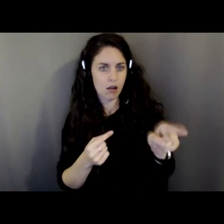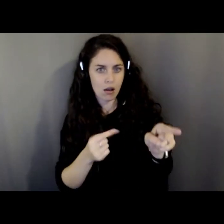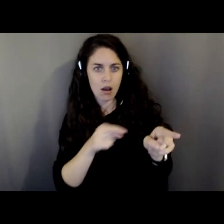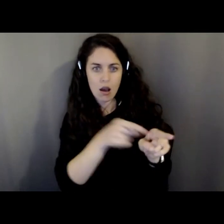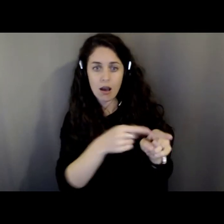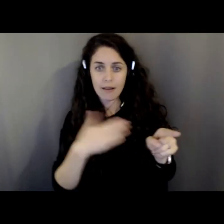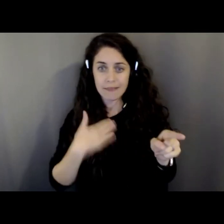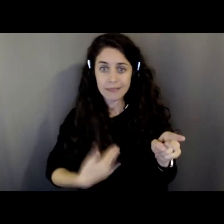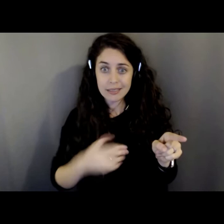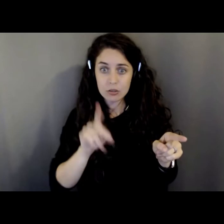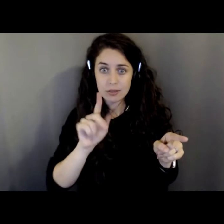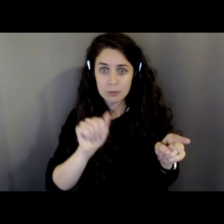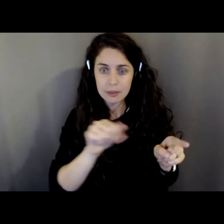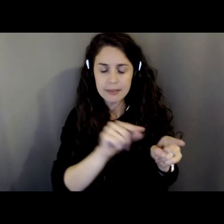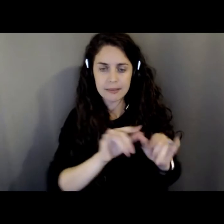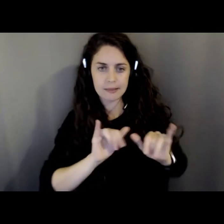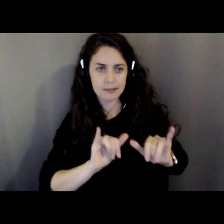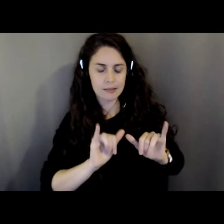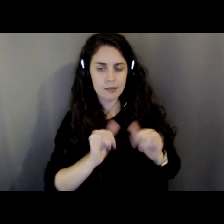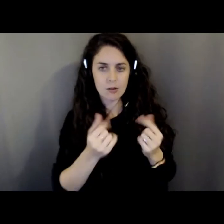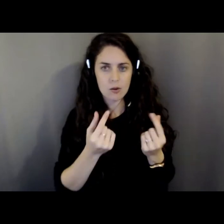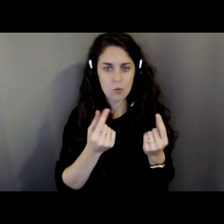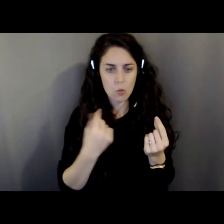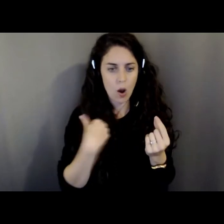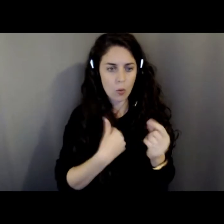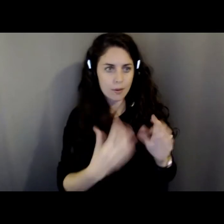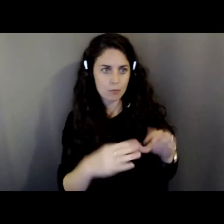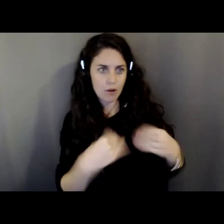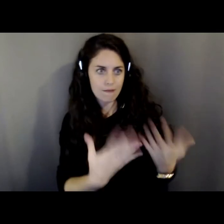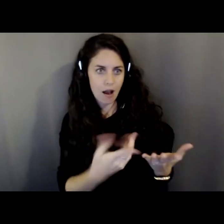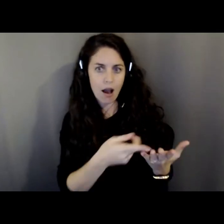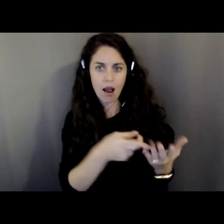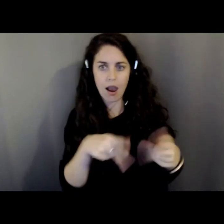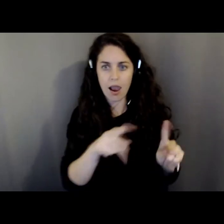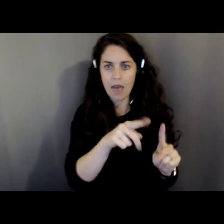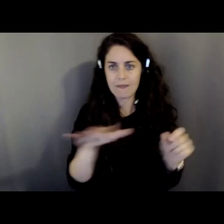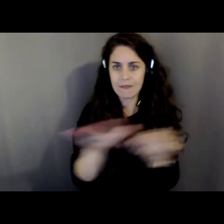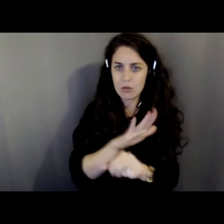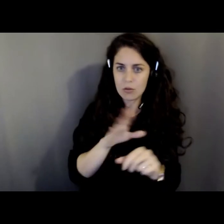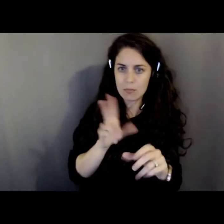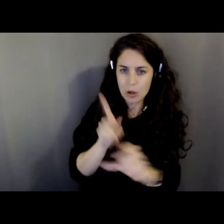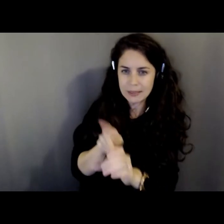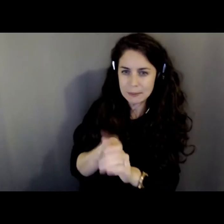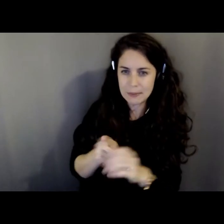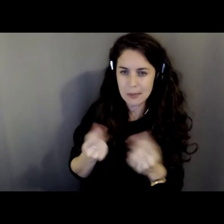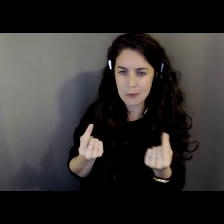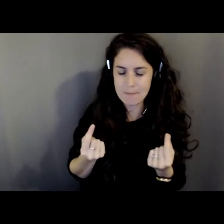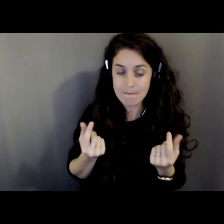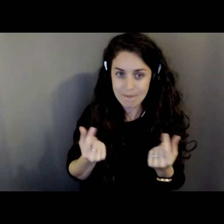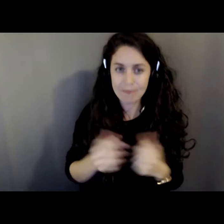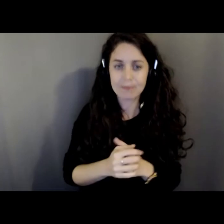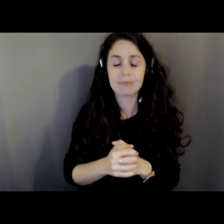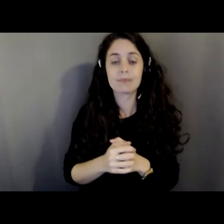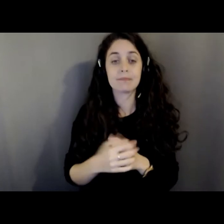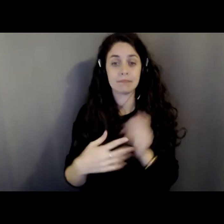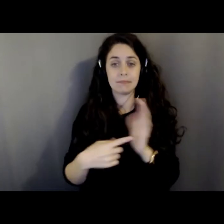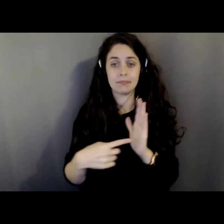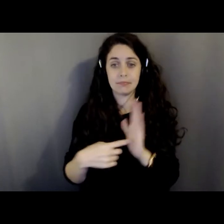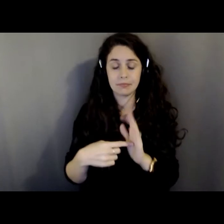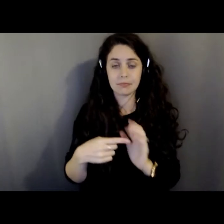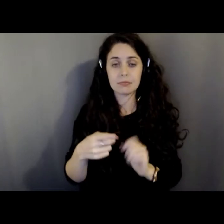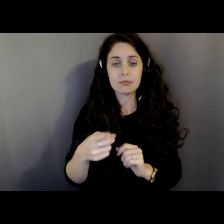disability might need to fully participate in an activity. For example, we went and visited a park